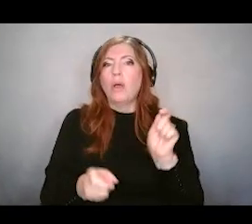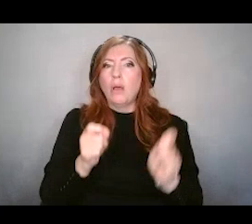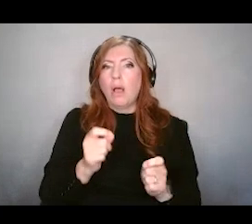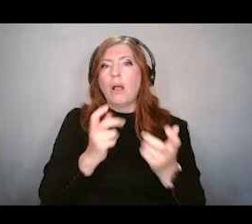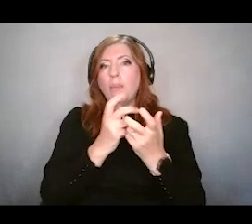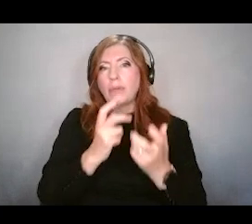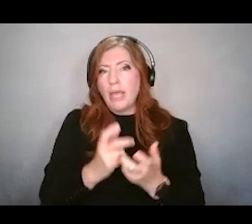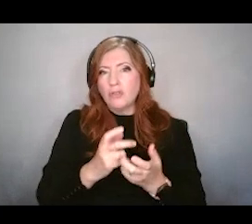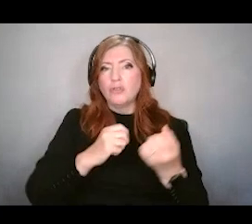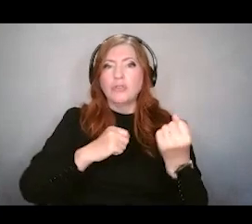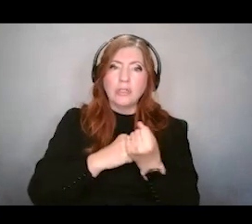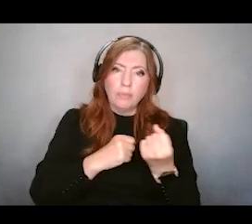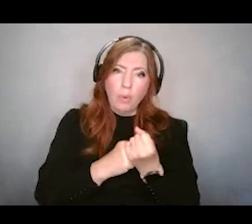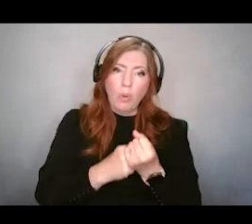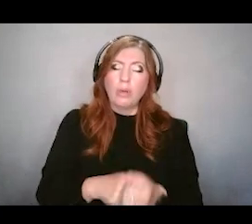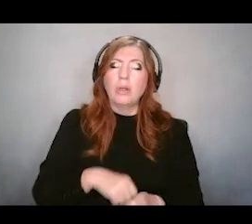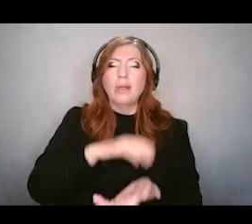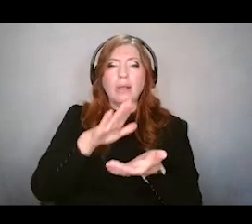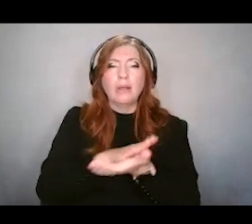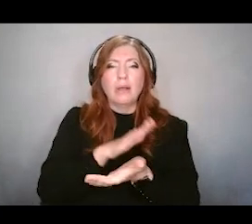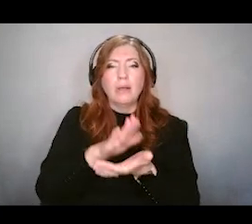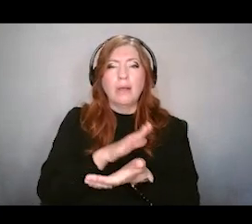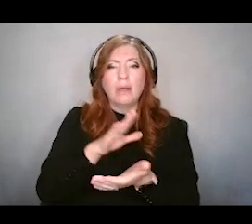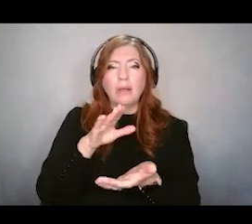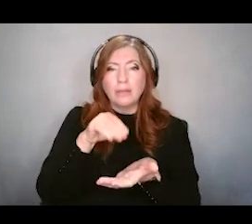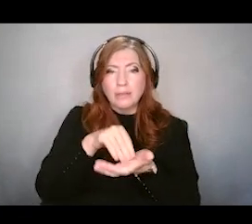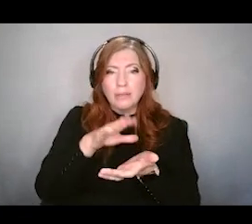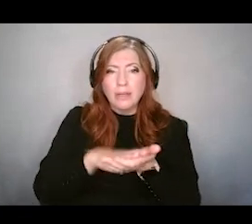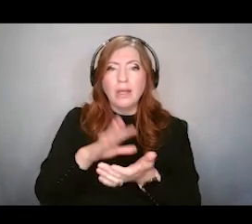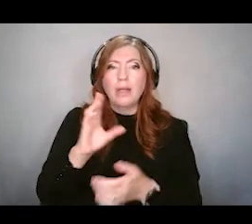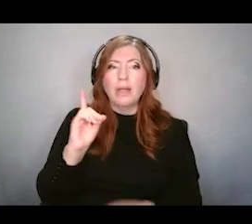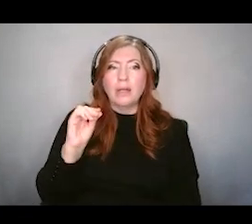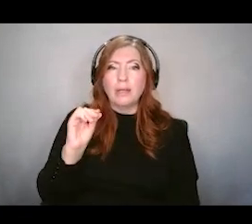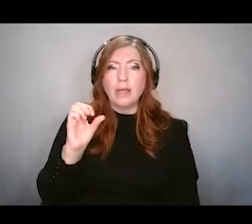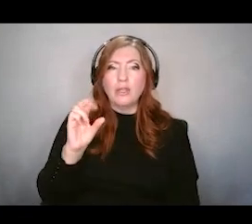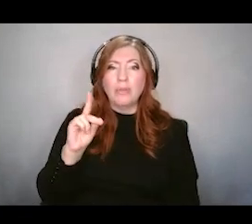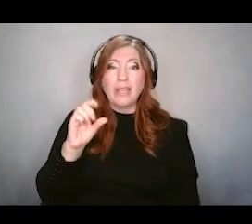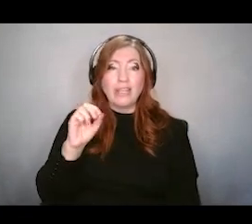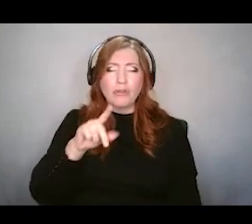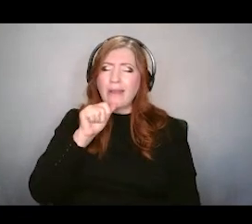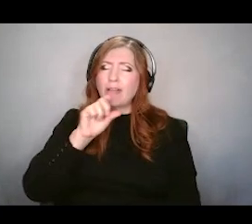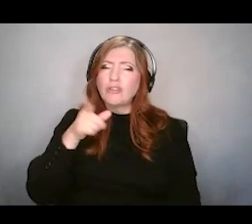Documentation isn’t just something to check off during intake. It can highlight functional